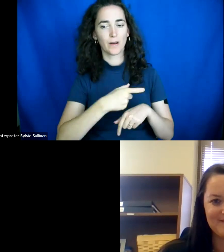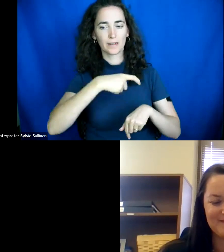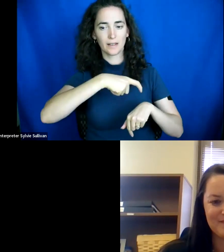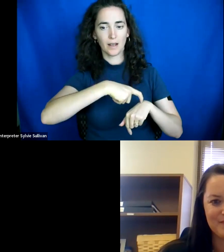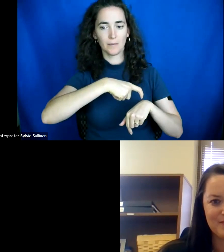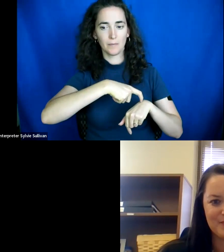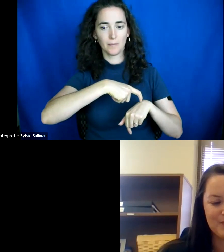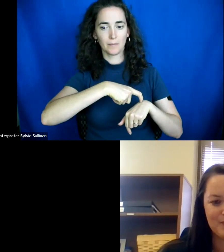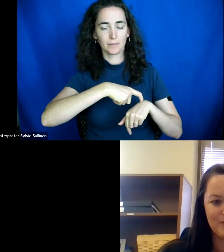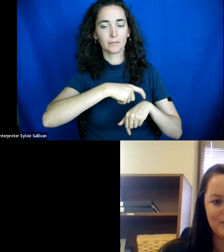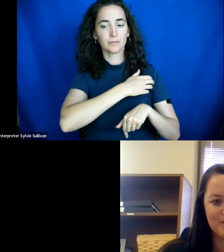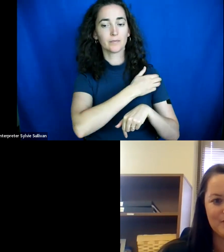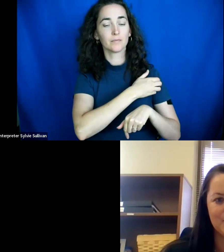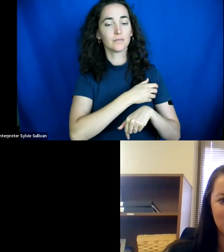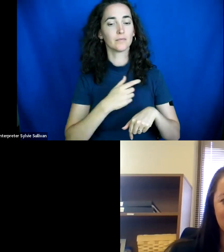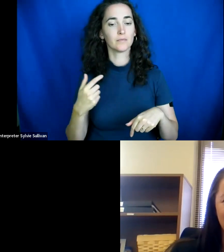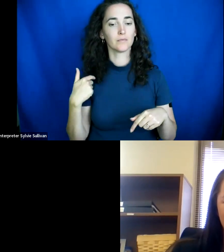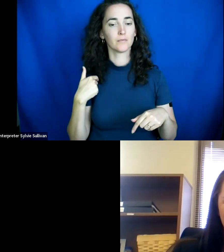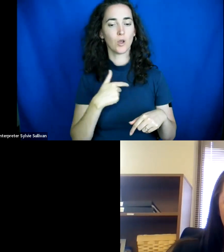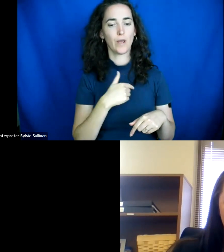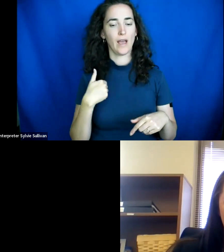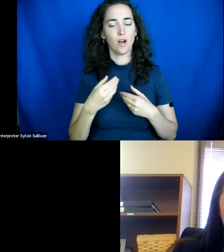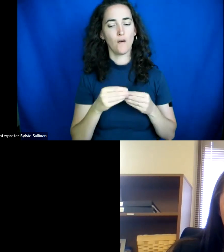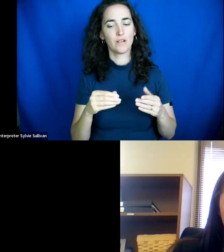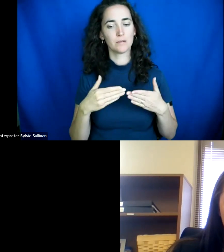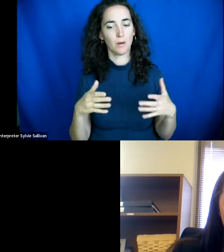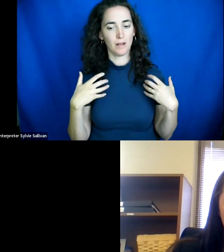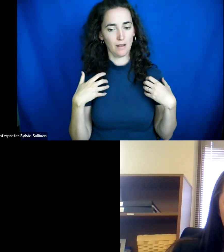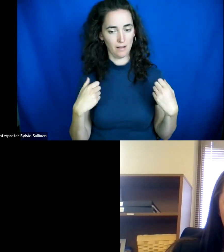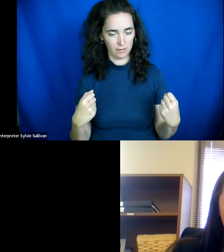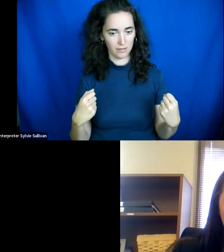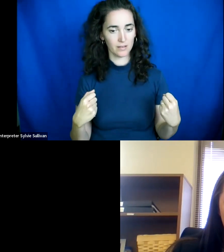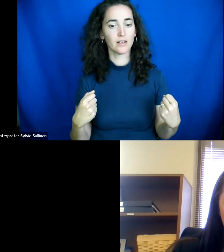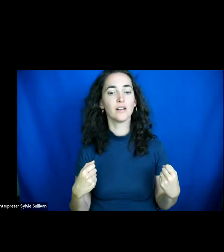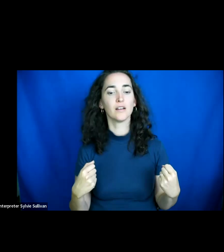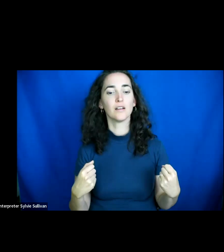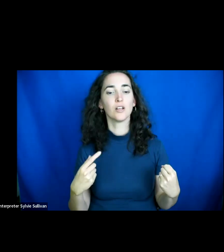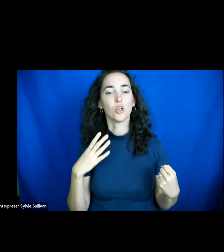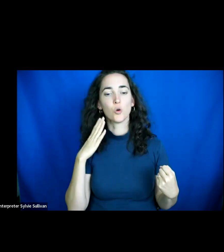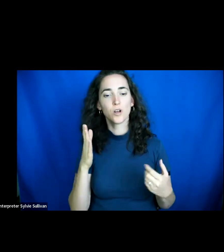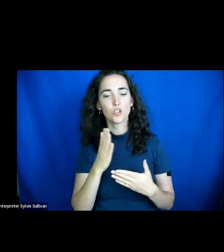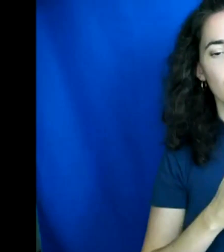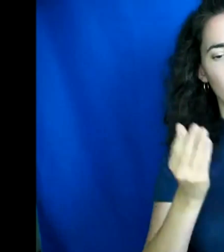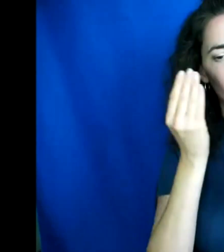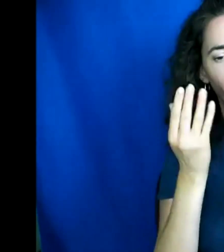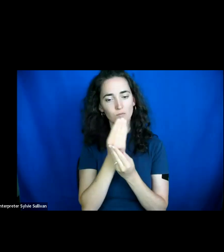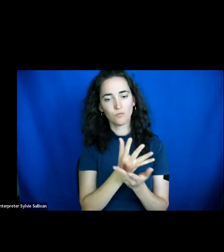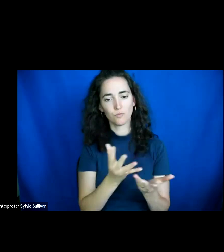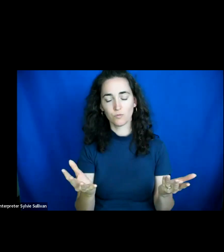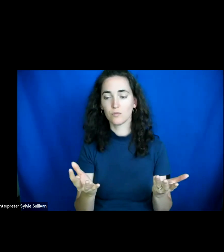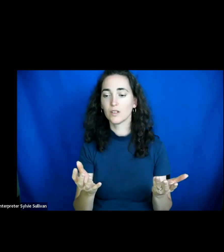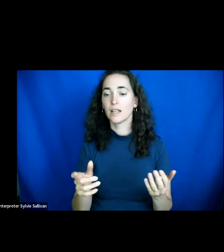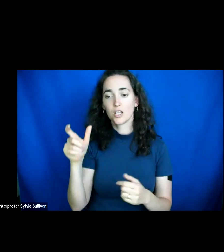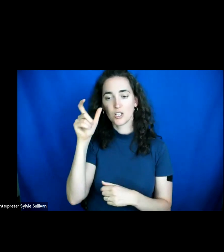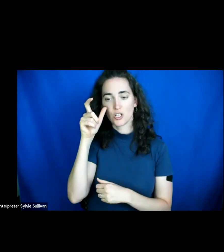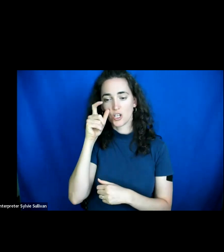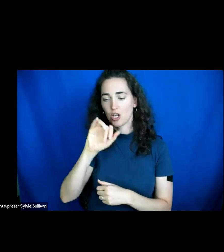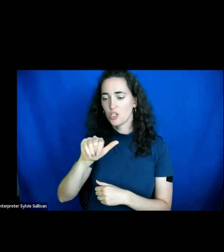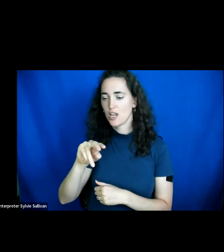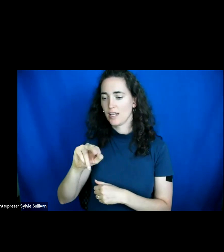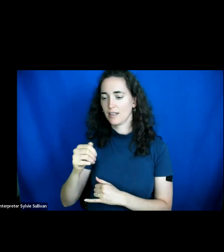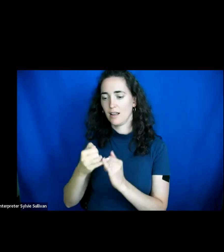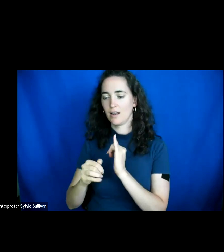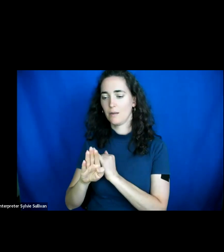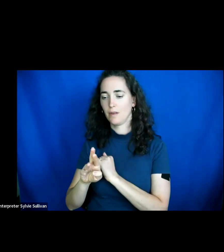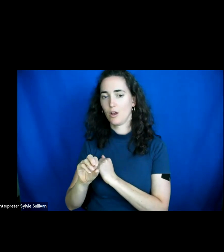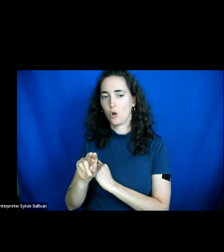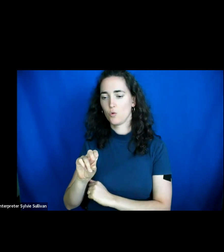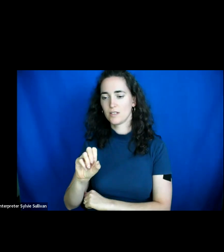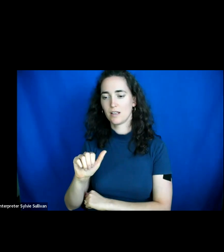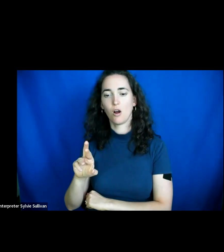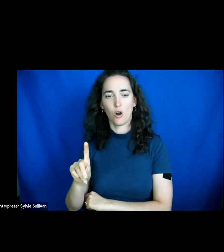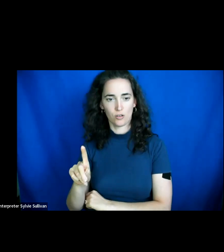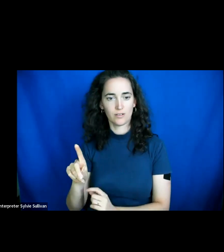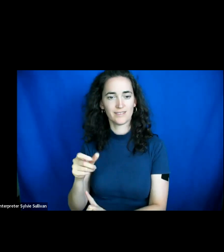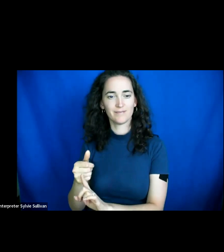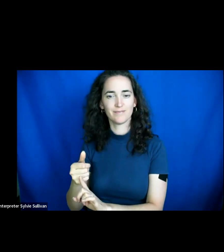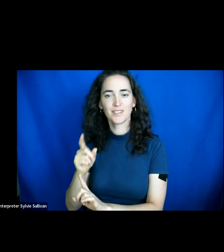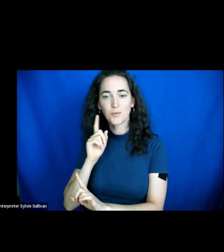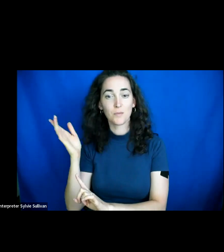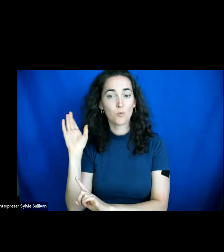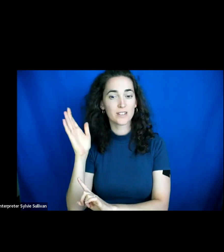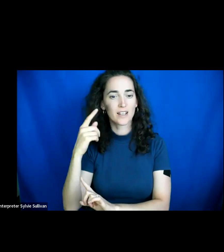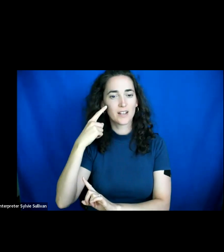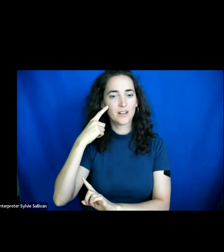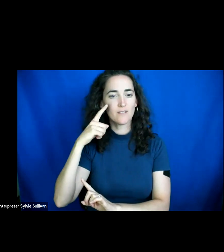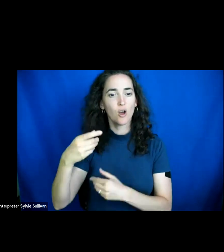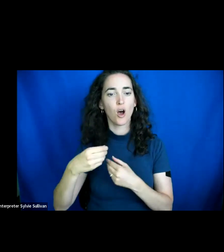We We have office of public health. That will be sharing some information, and Jana Bruce sword will be presenting on behalf of the office.